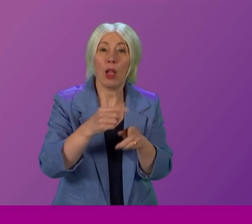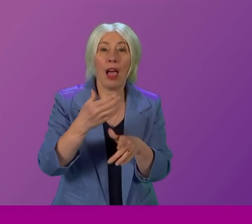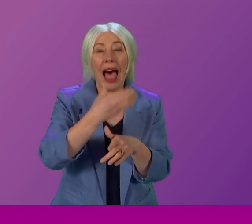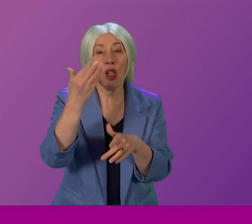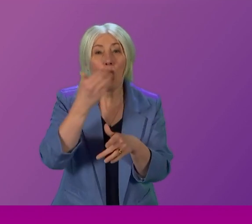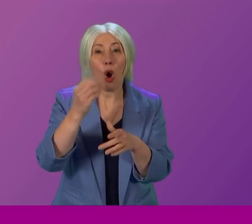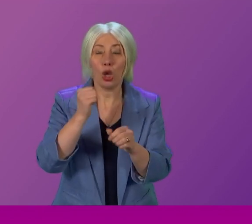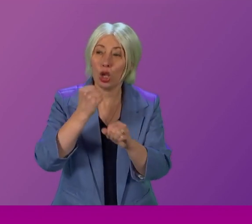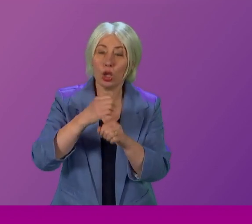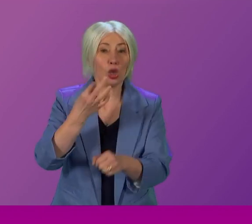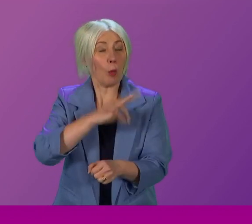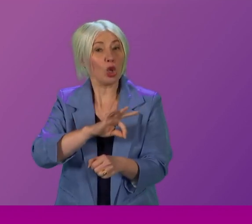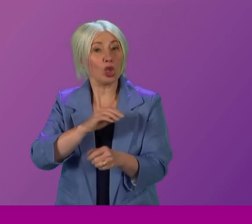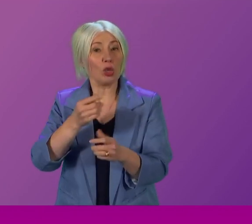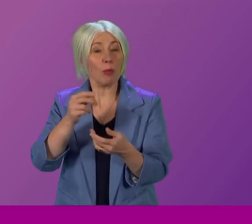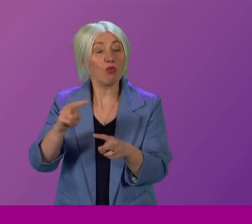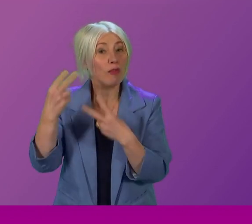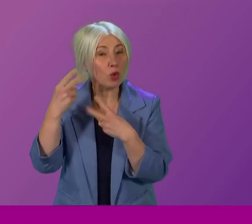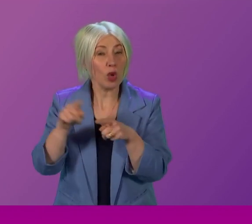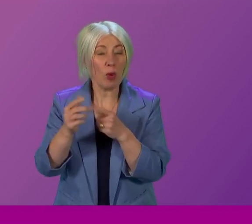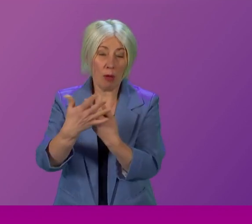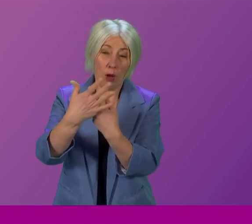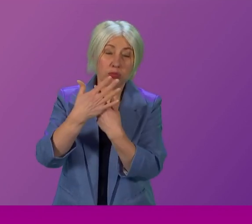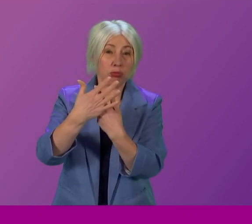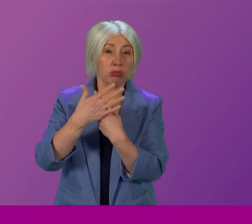which will inevitably put further pressure on Scotland’s hard-pressed publicans?